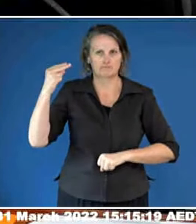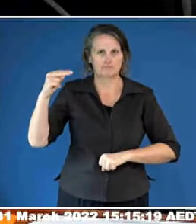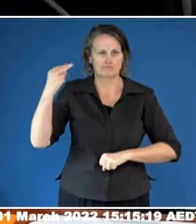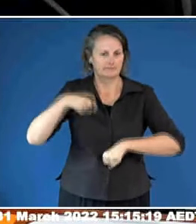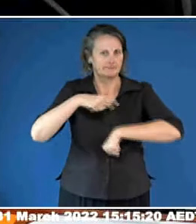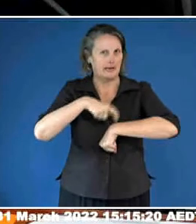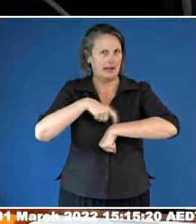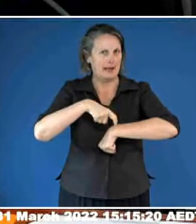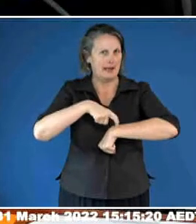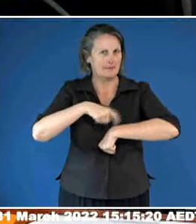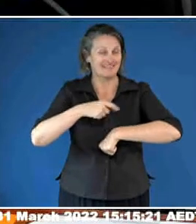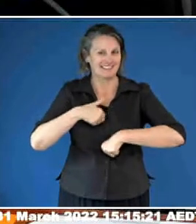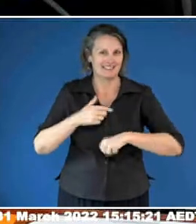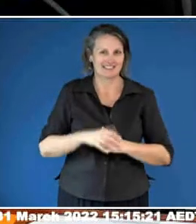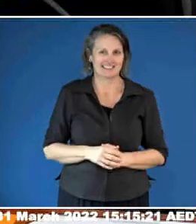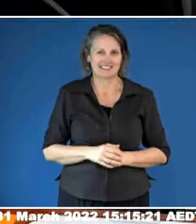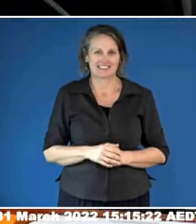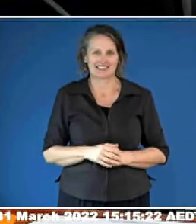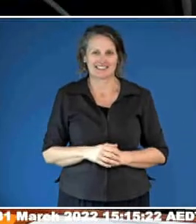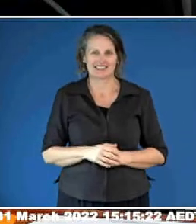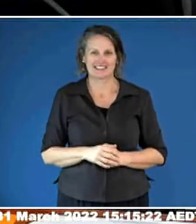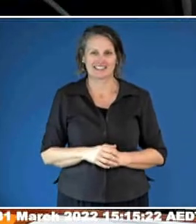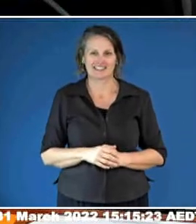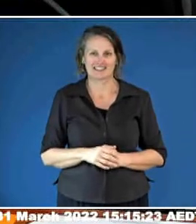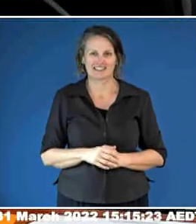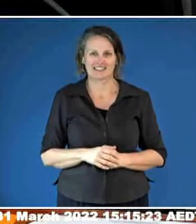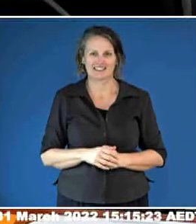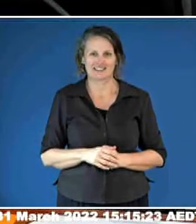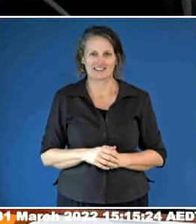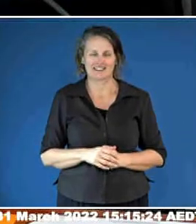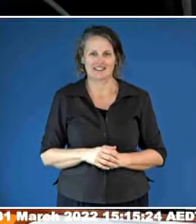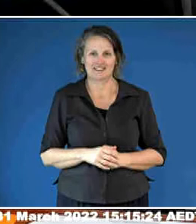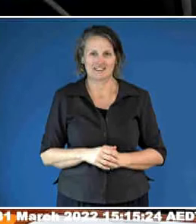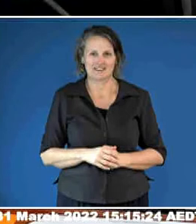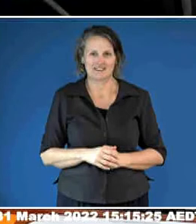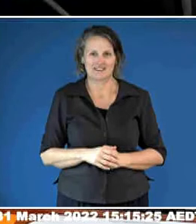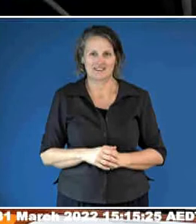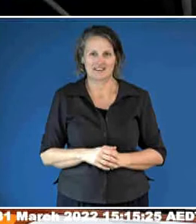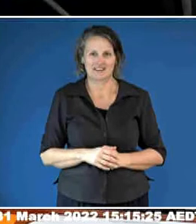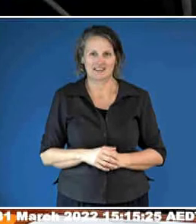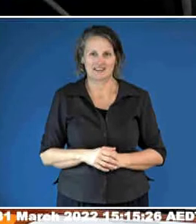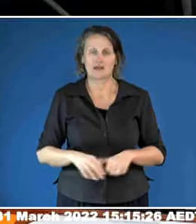But -- MS FROHMADER: I will be brief, because -- The Chair is his usual benign self, Ms Eastman.